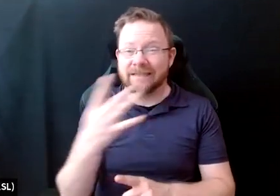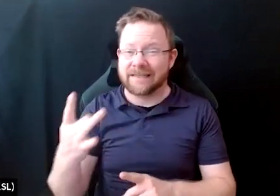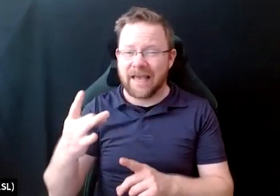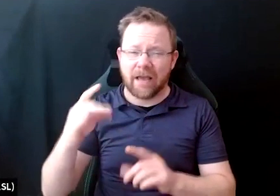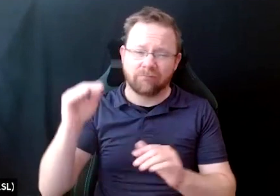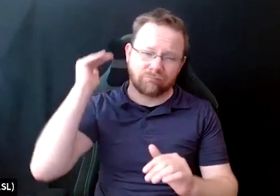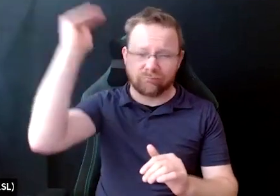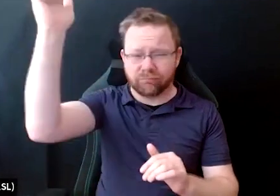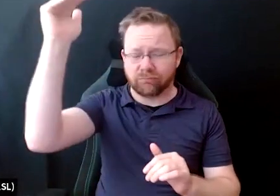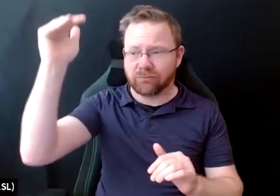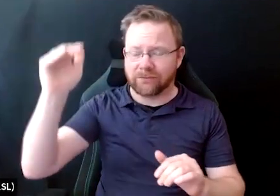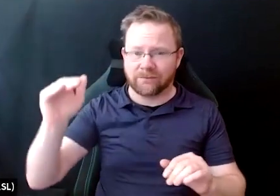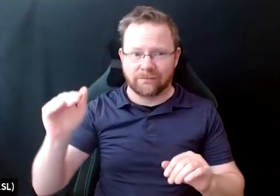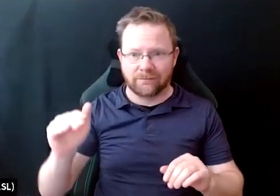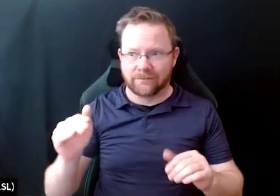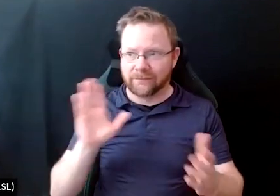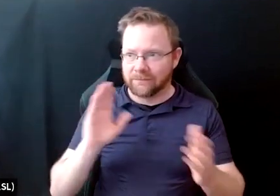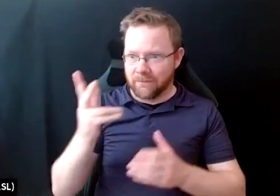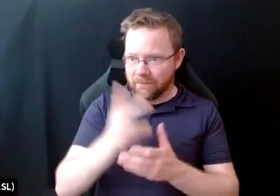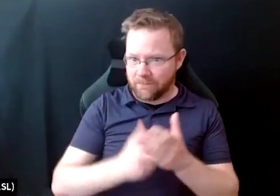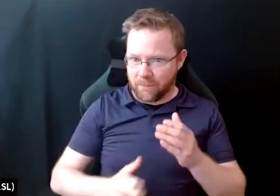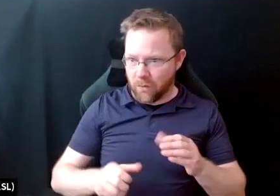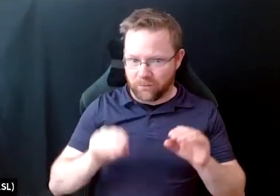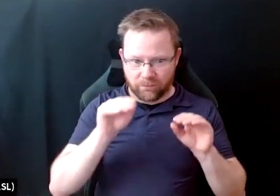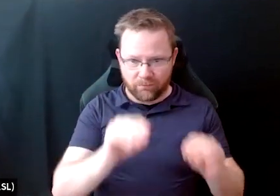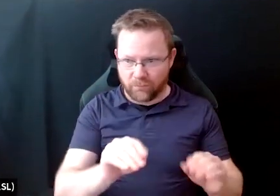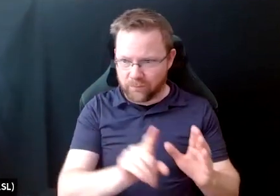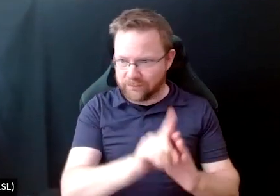Putting us both in a spacecraft would require some technology